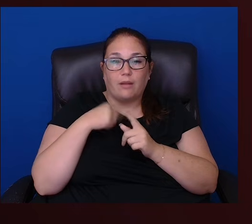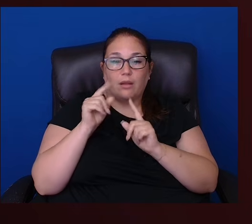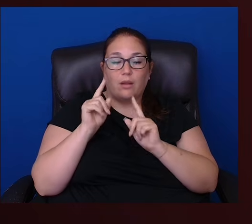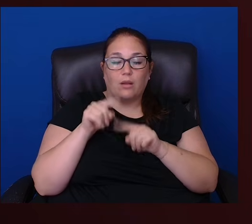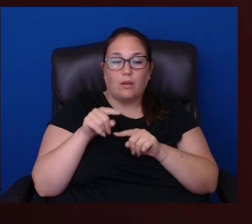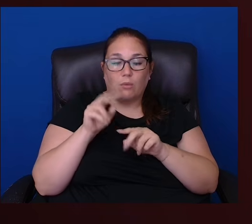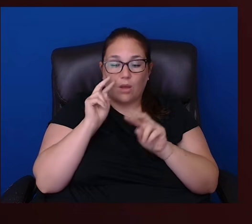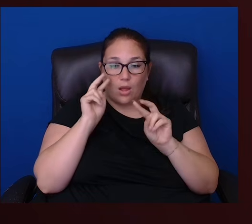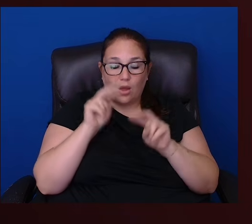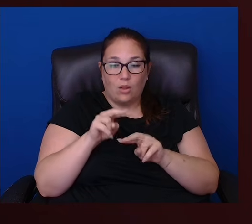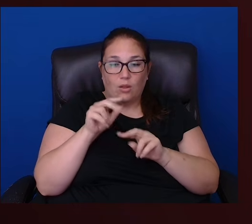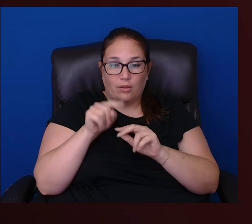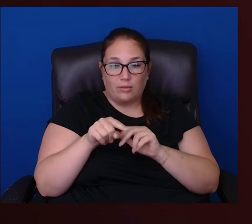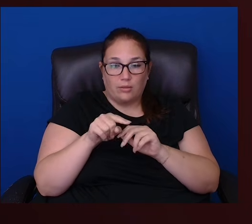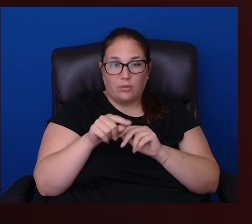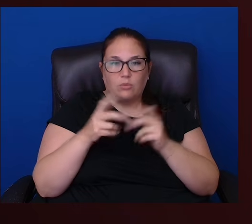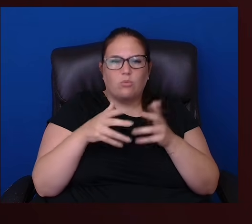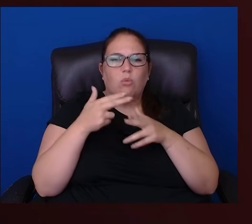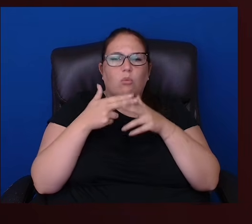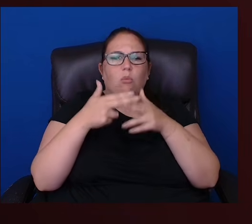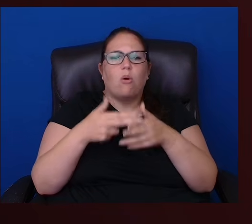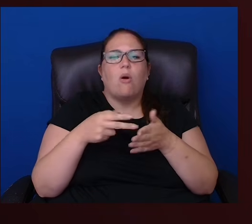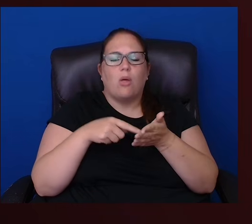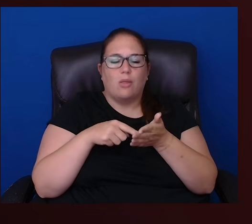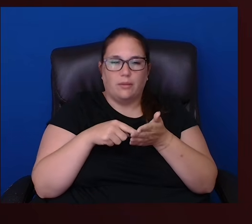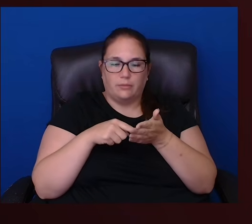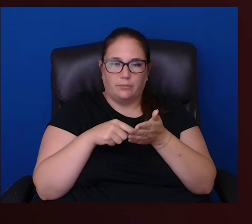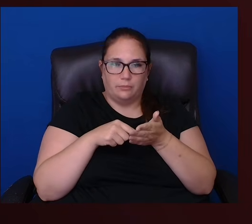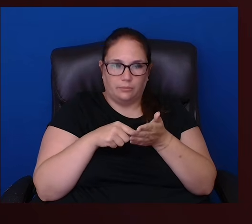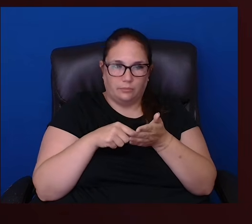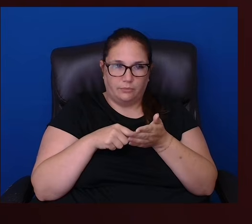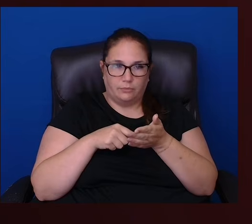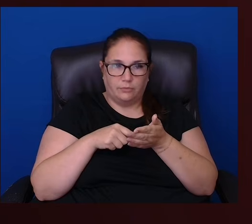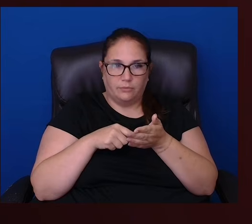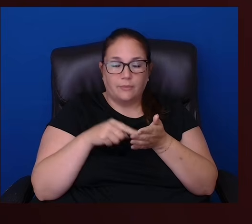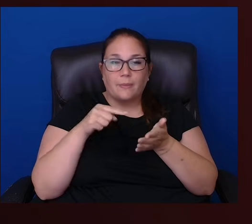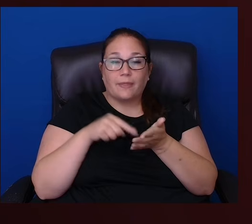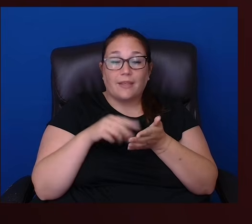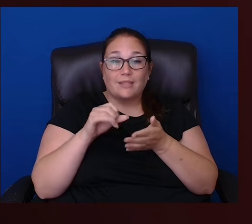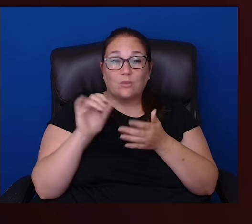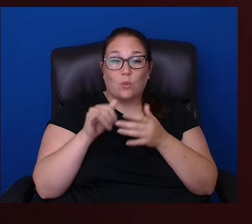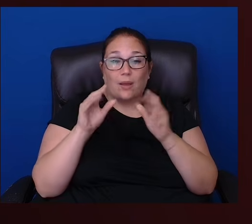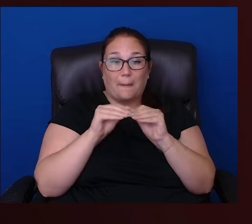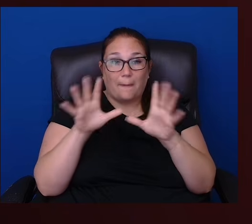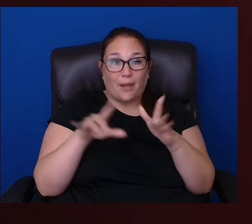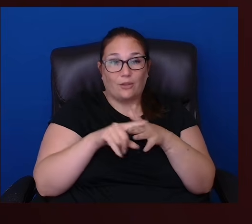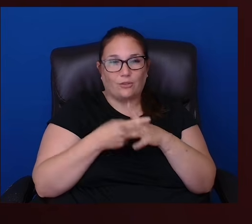this is going to say, "What do you want to call it?" This is where the magic starts happening in just a second.